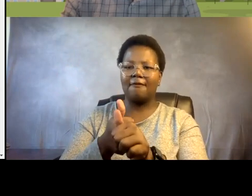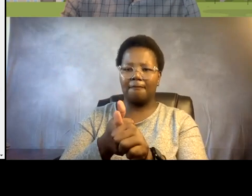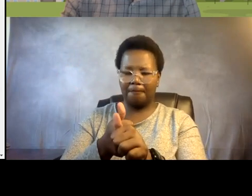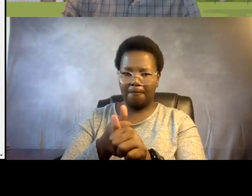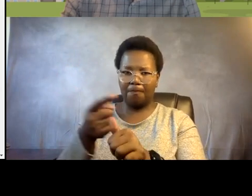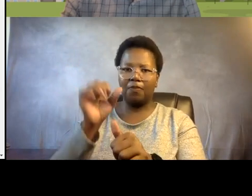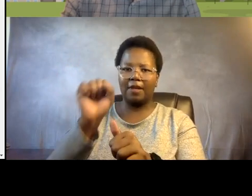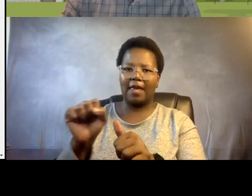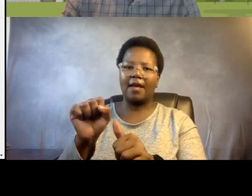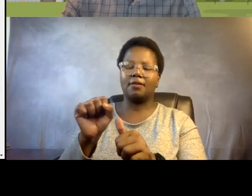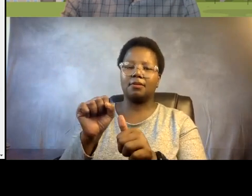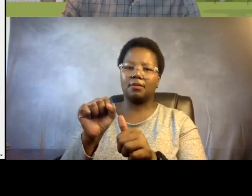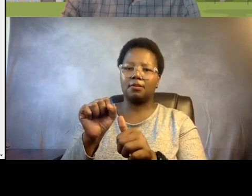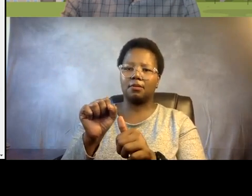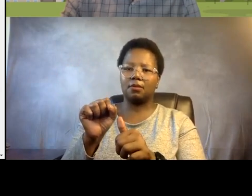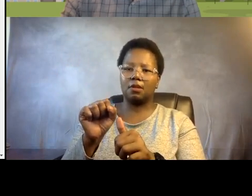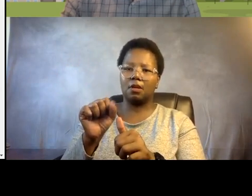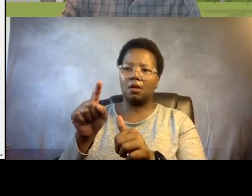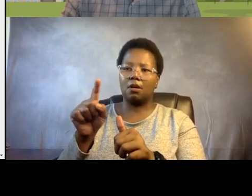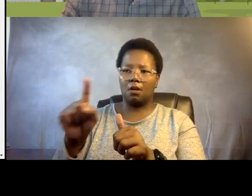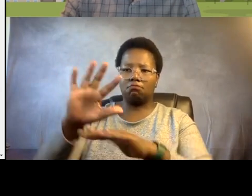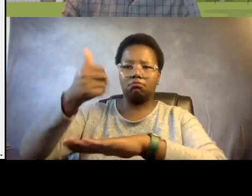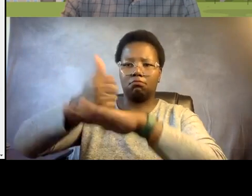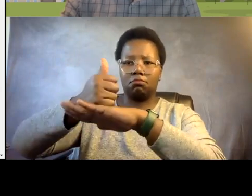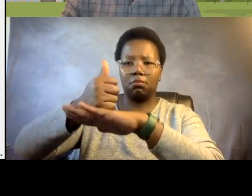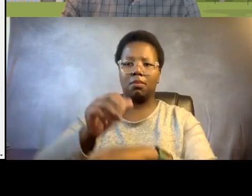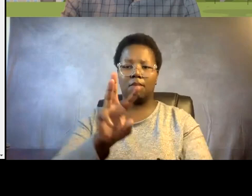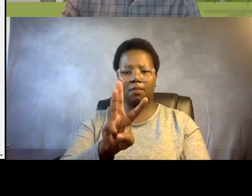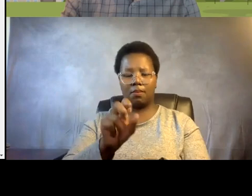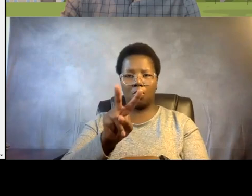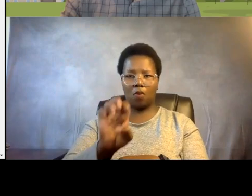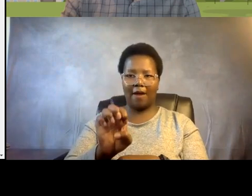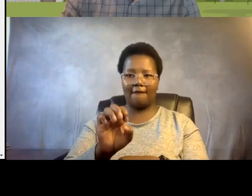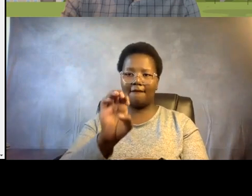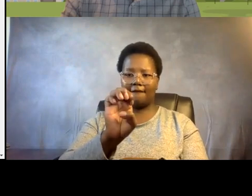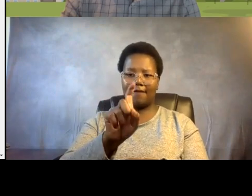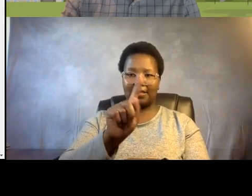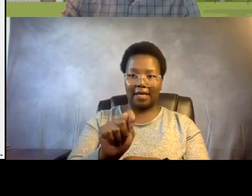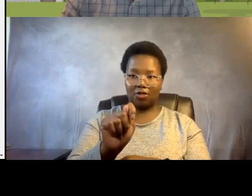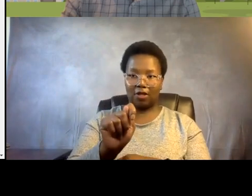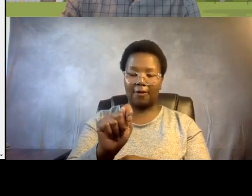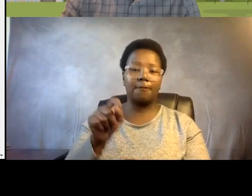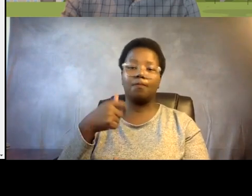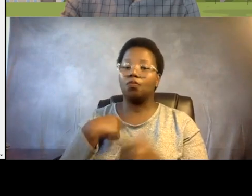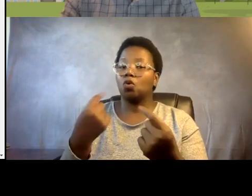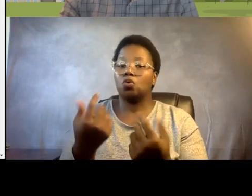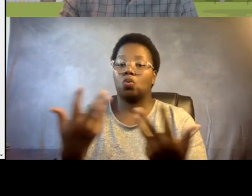the WAVE extension and what WAVE will do is it will inject into the page icons and indicators